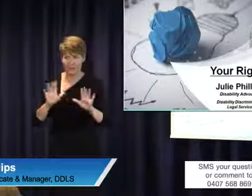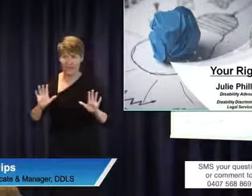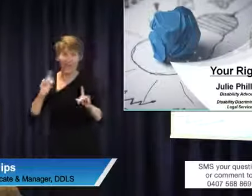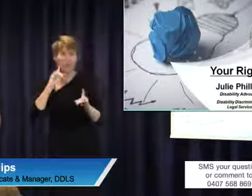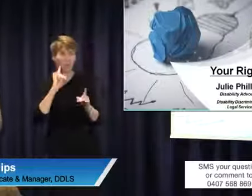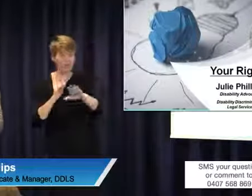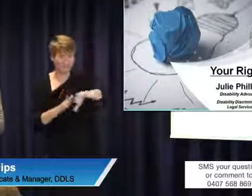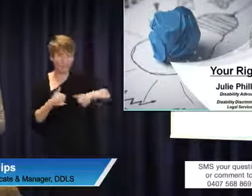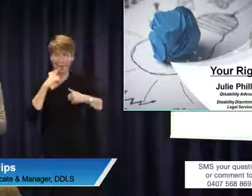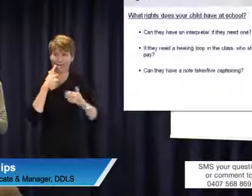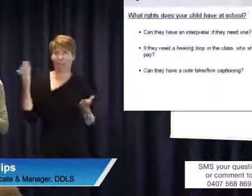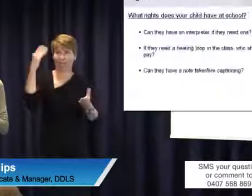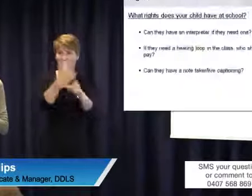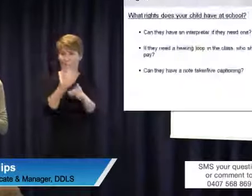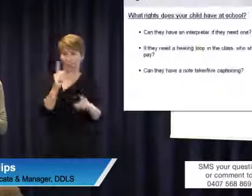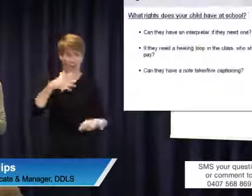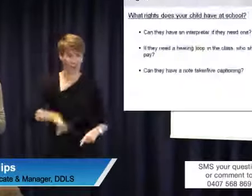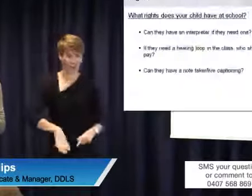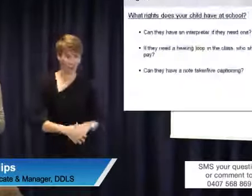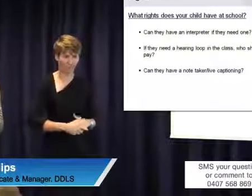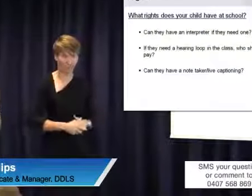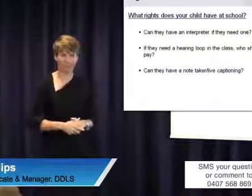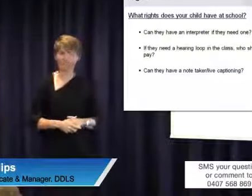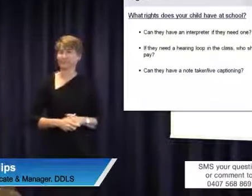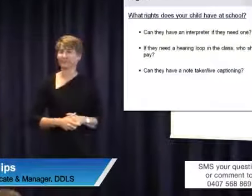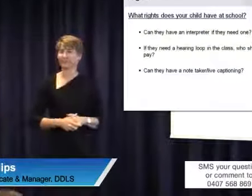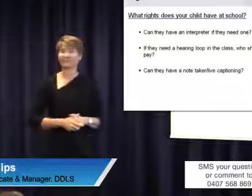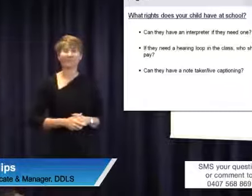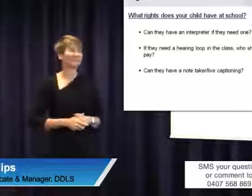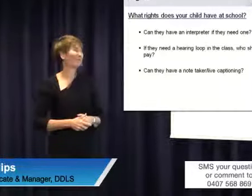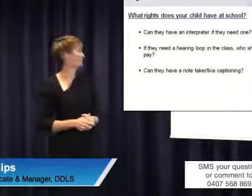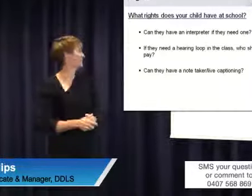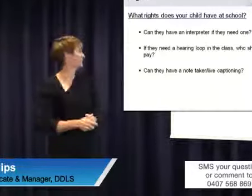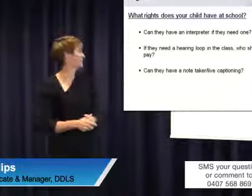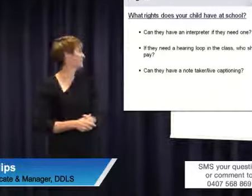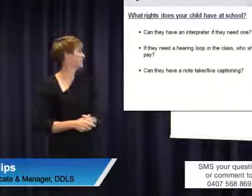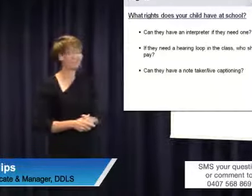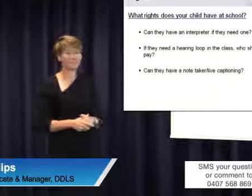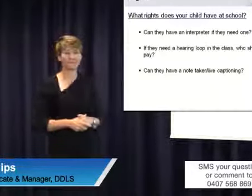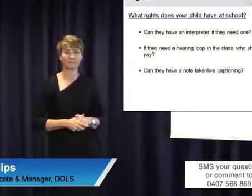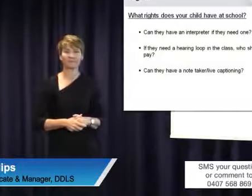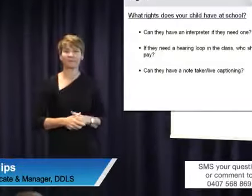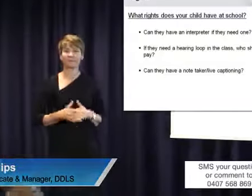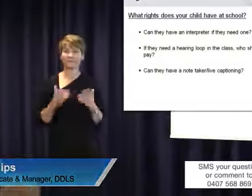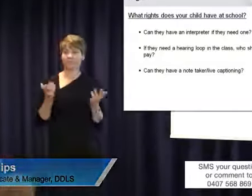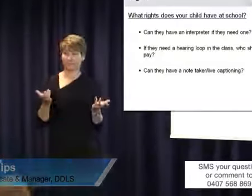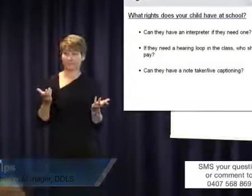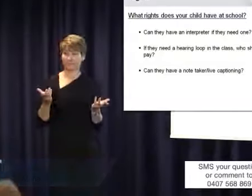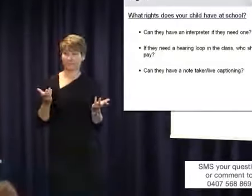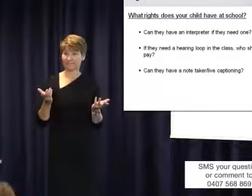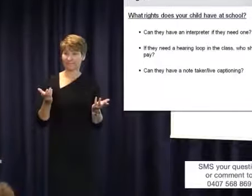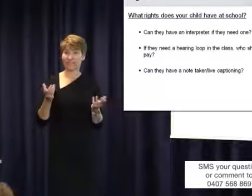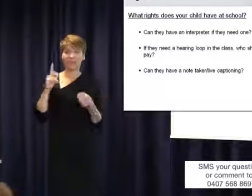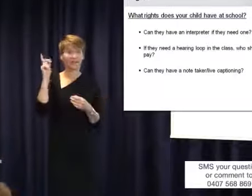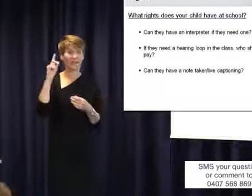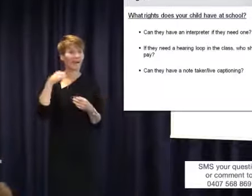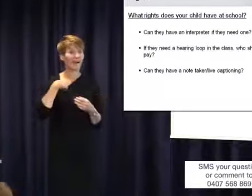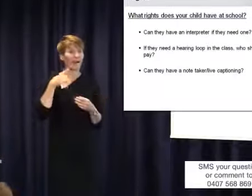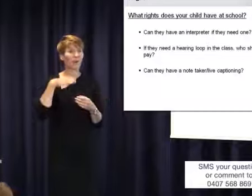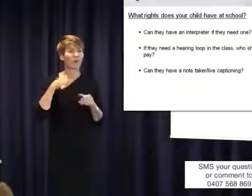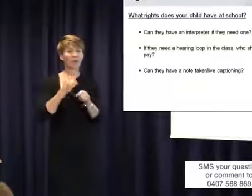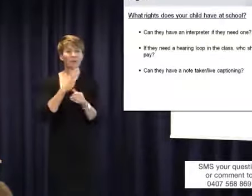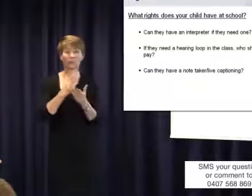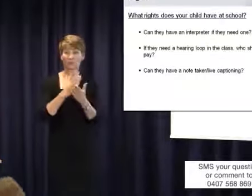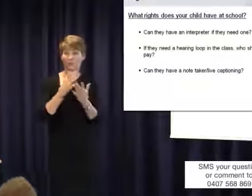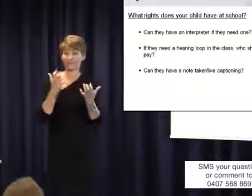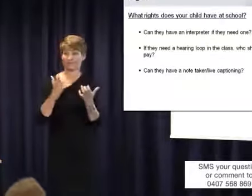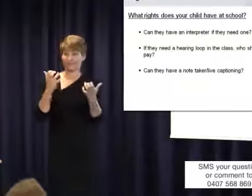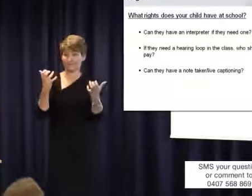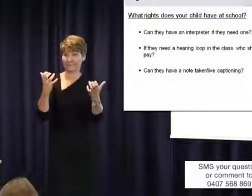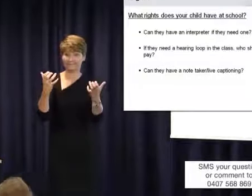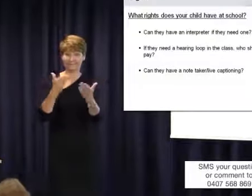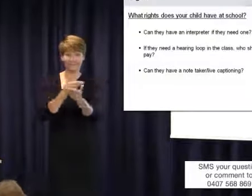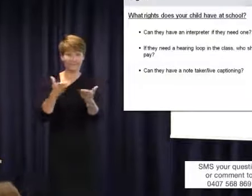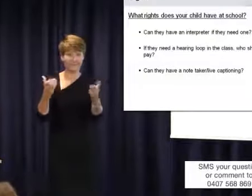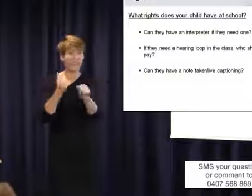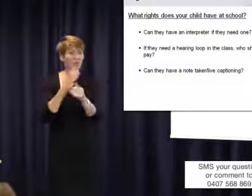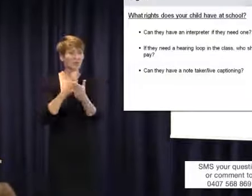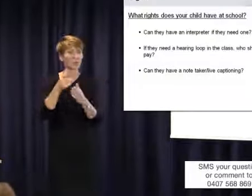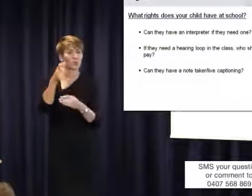so that is good. So what I'm keen to do today is make sure that everyone here gets an understanding